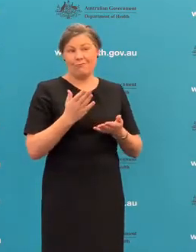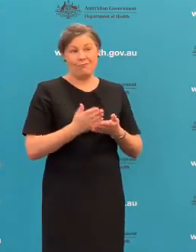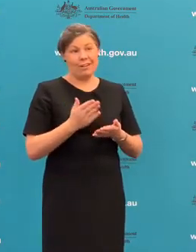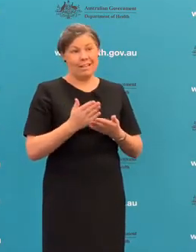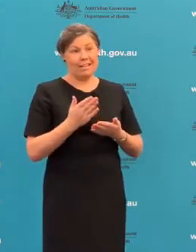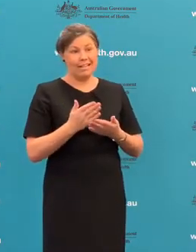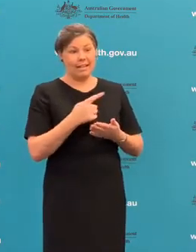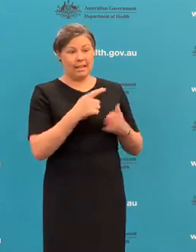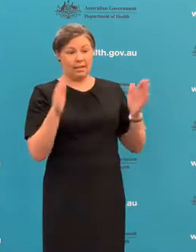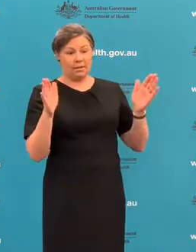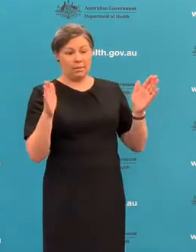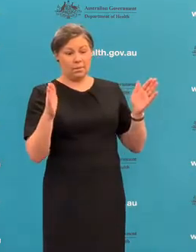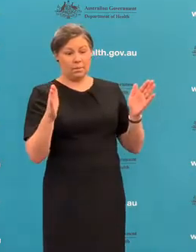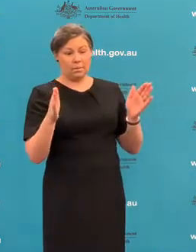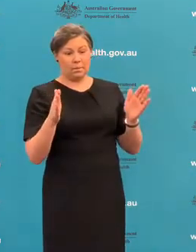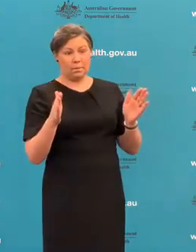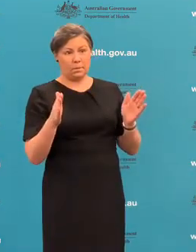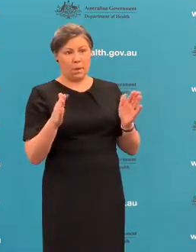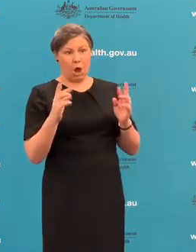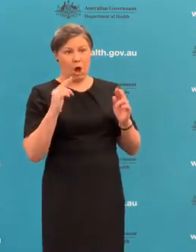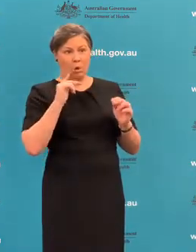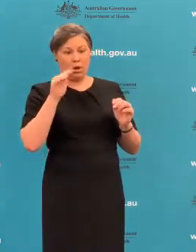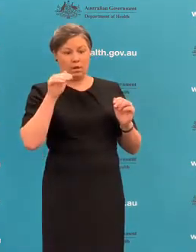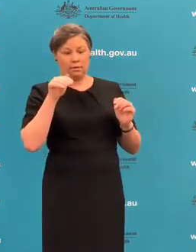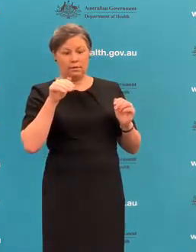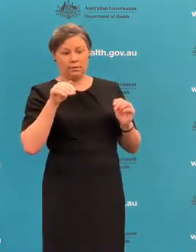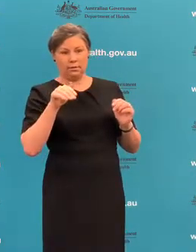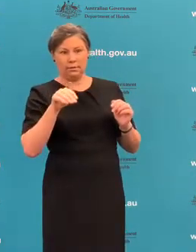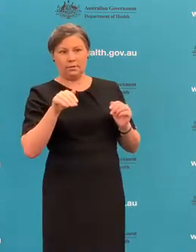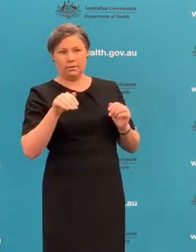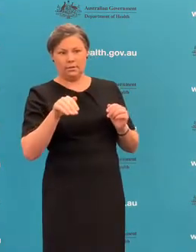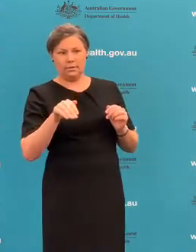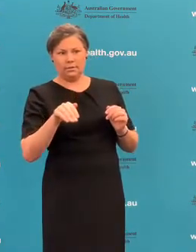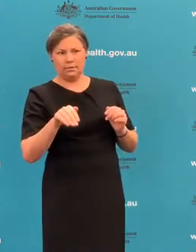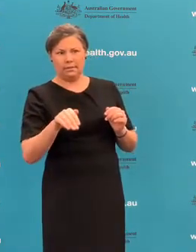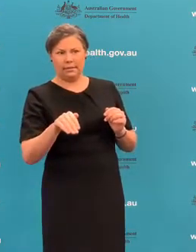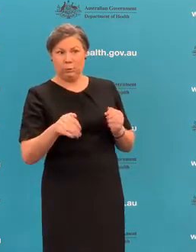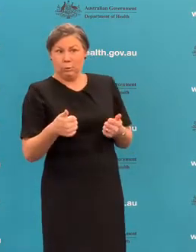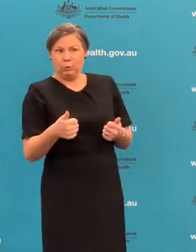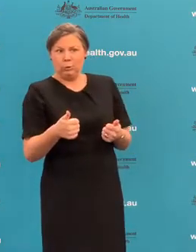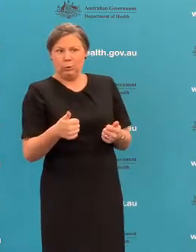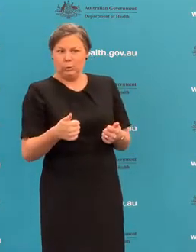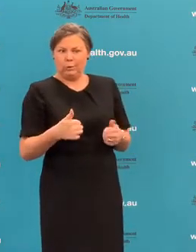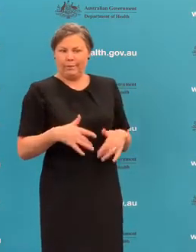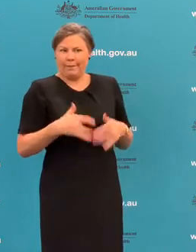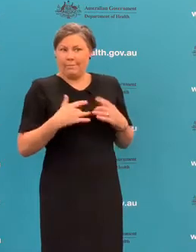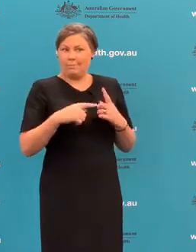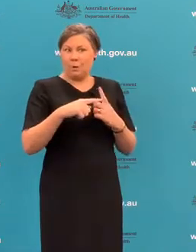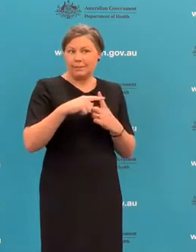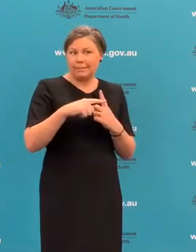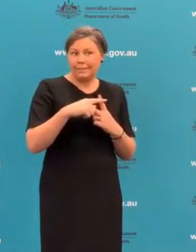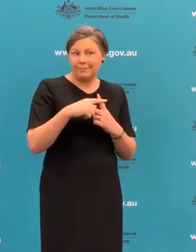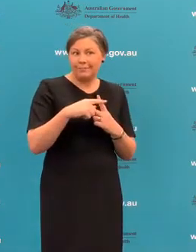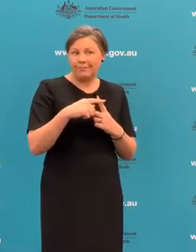continuing downward trend in the numbers in Victoria. So as I say it is very encouraging. I think it's a great credit